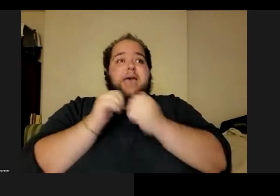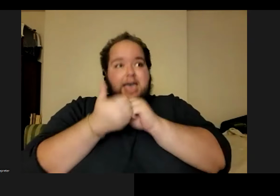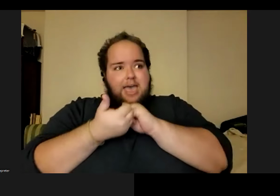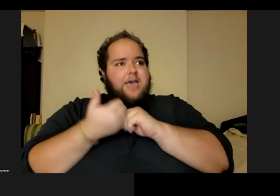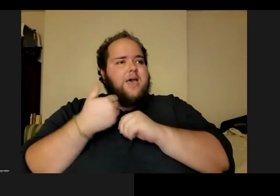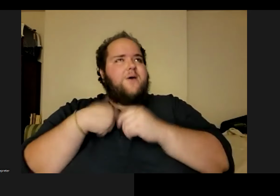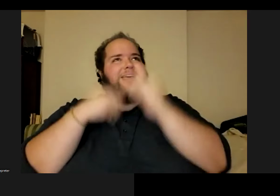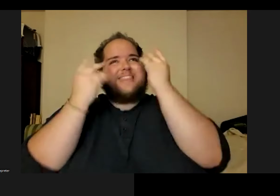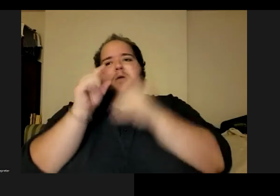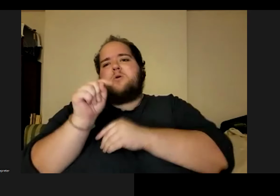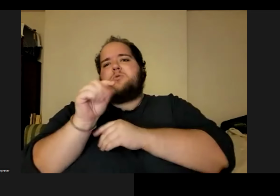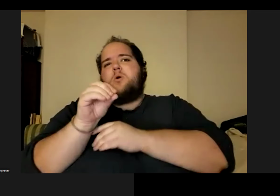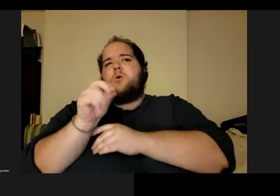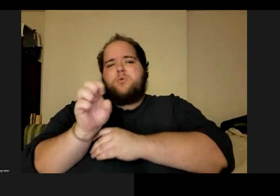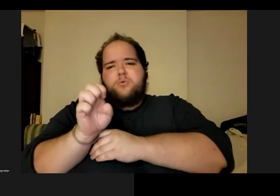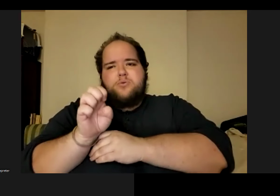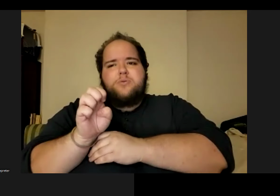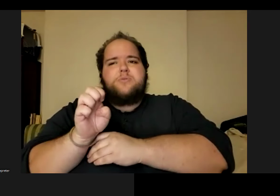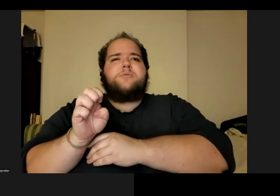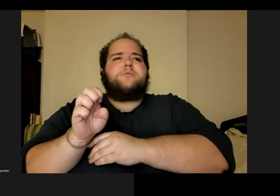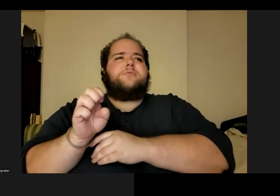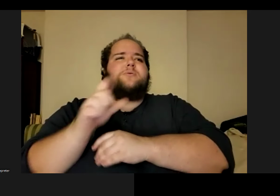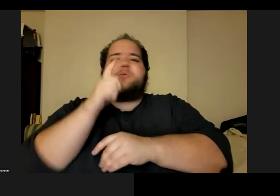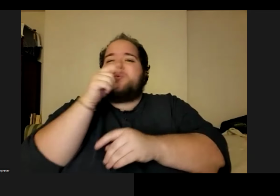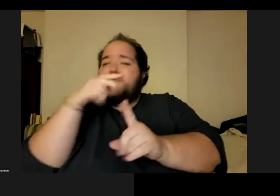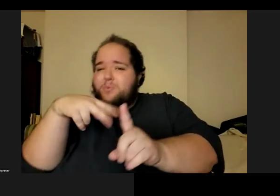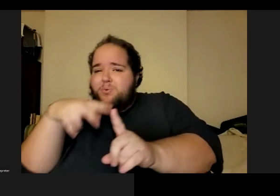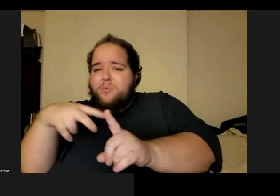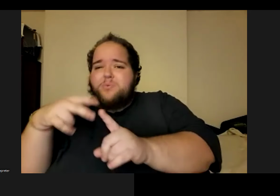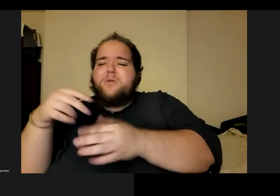Mm-hmm. an audience too. So like when you're